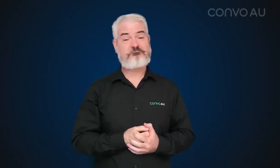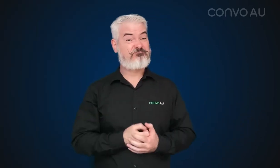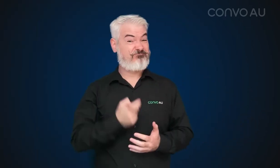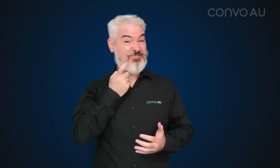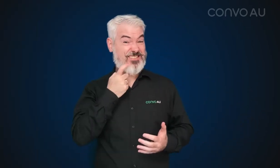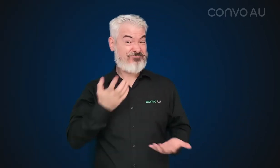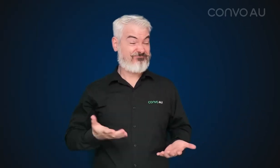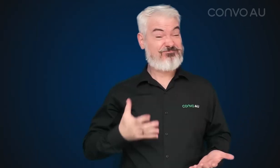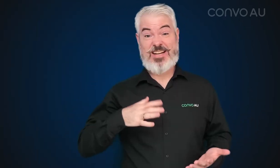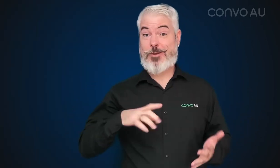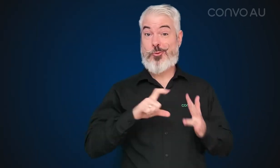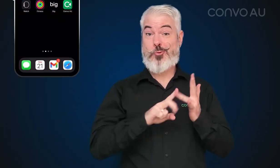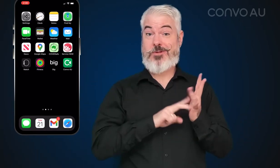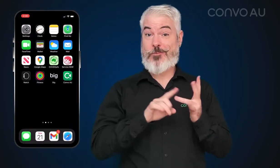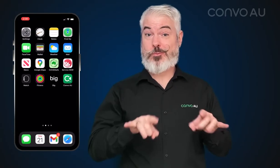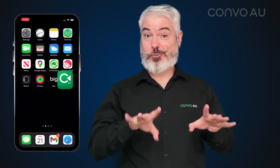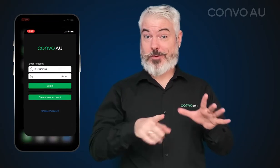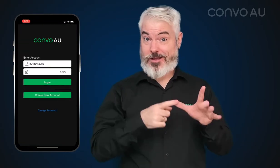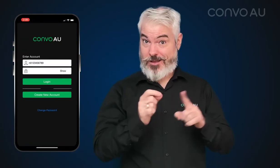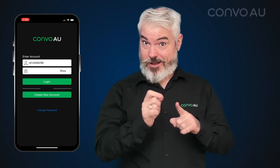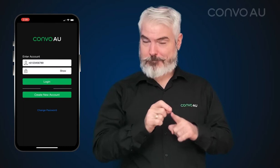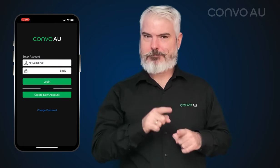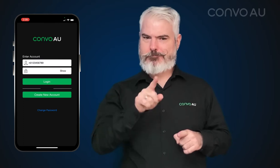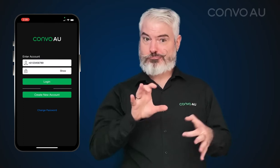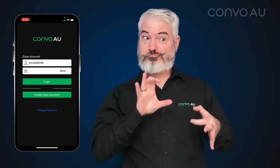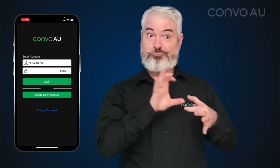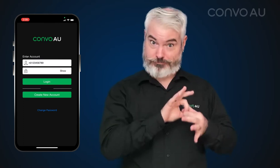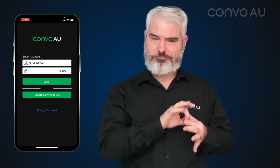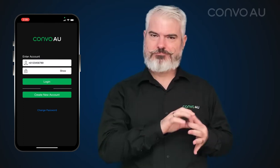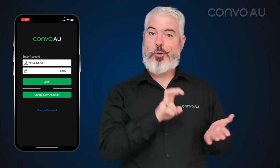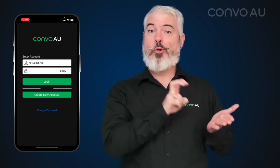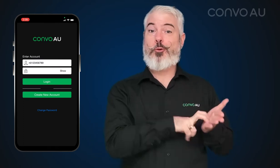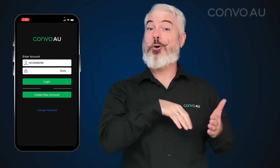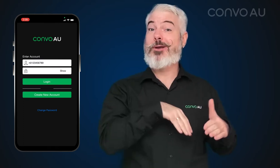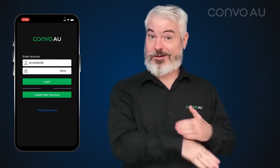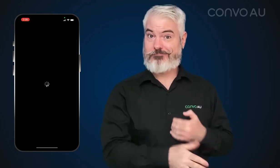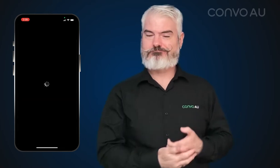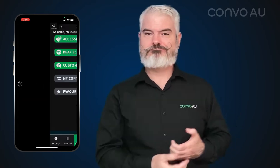Easy, log into the Convo Australia app,